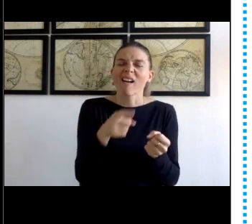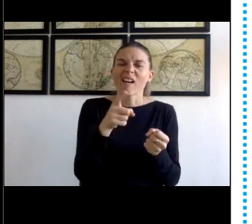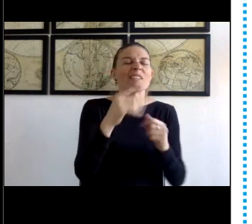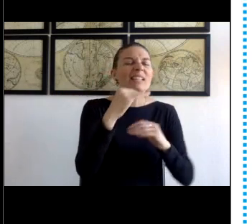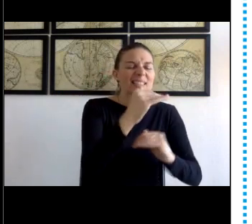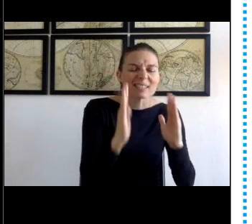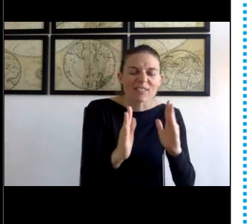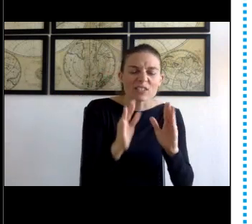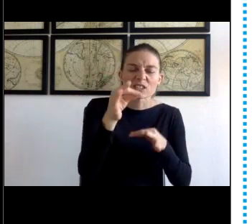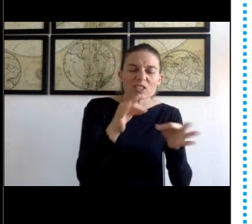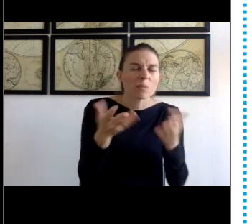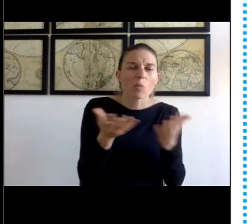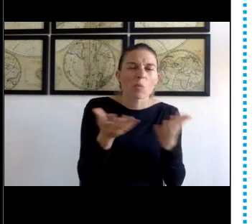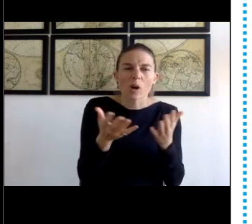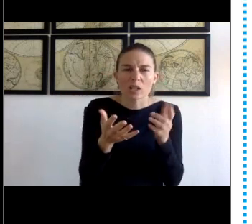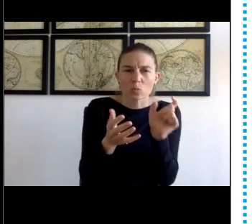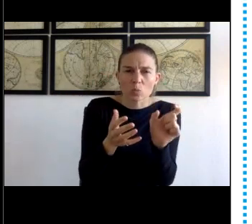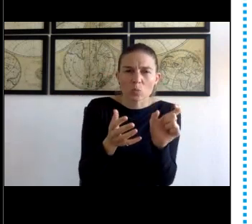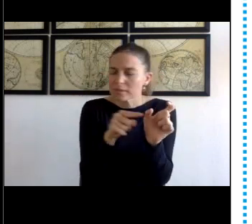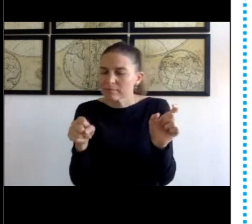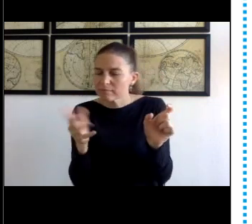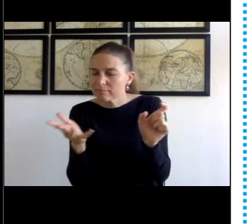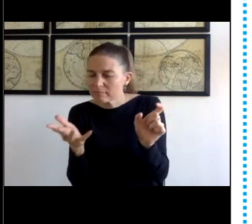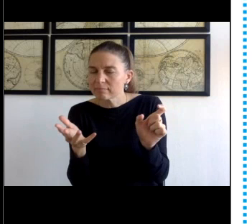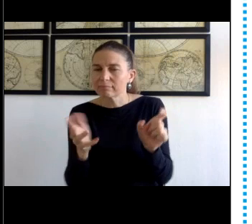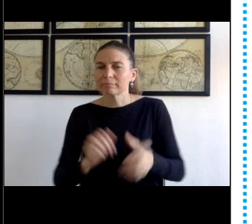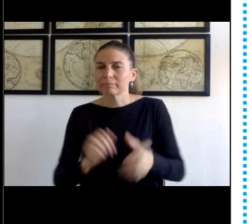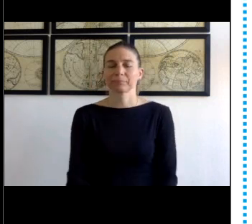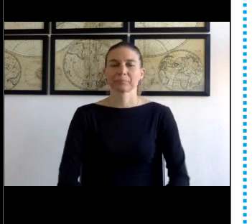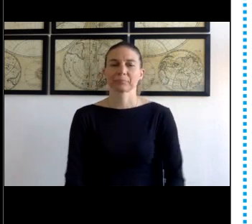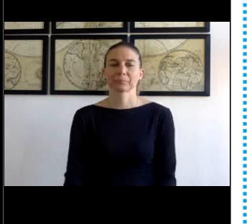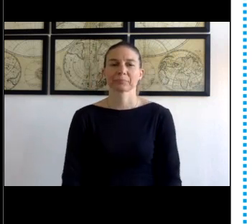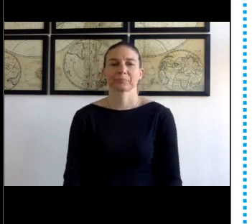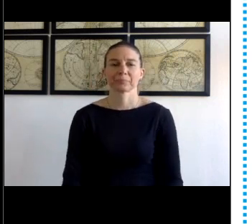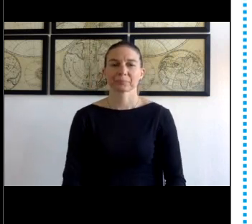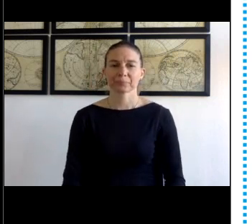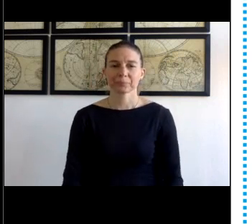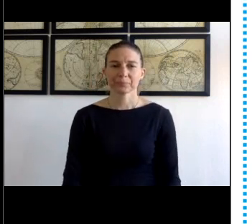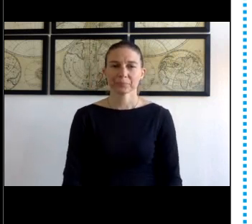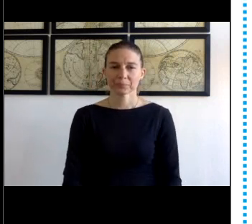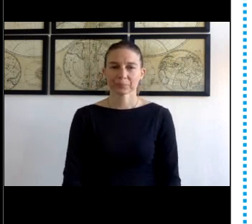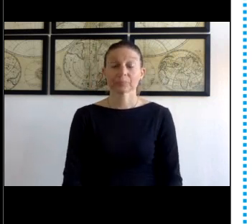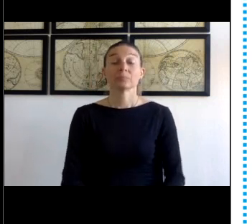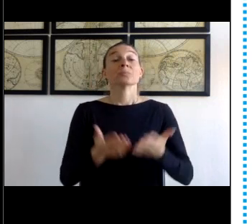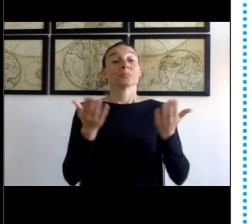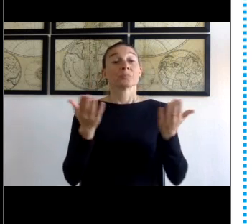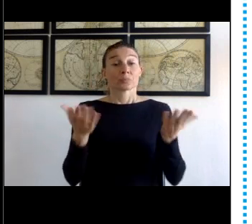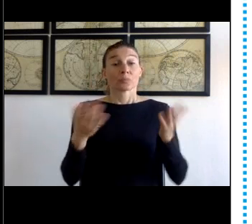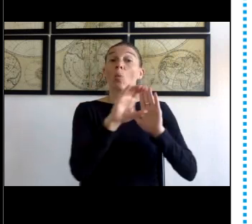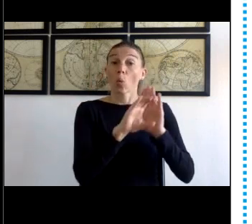So to get to the scope, what the Code covers in general are